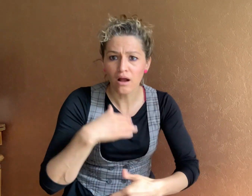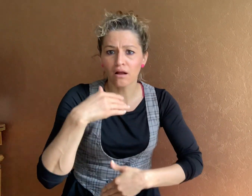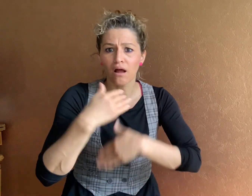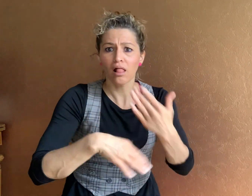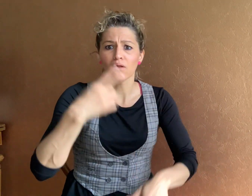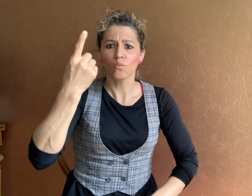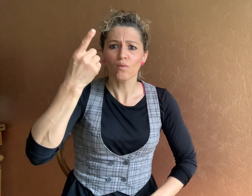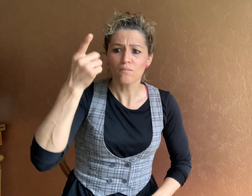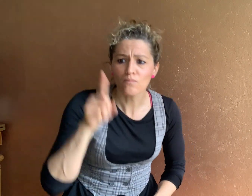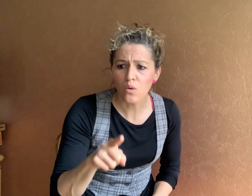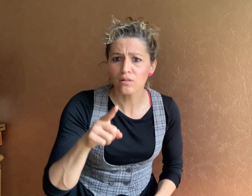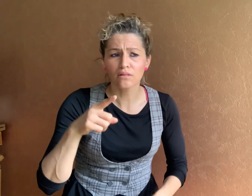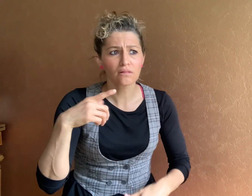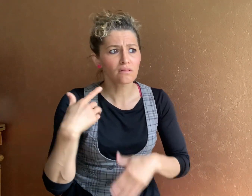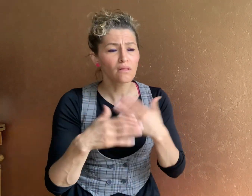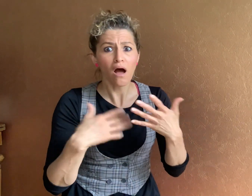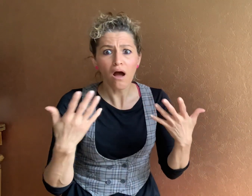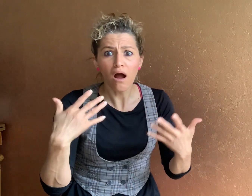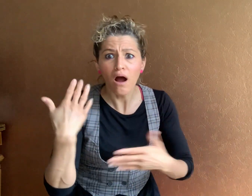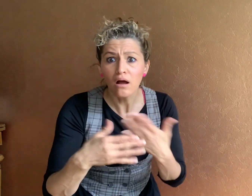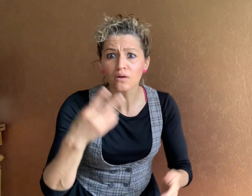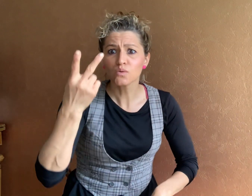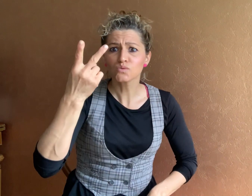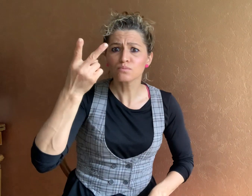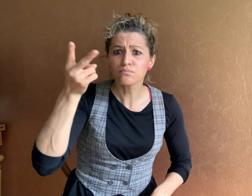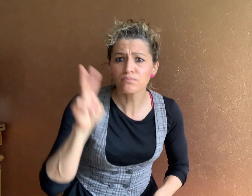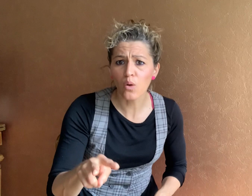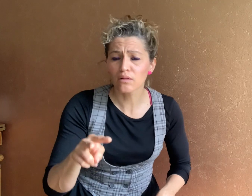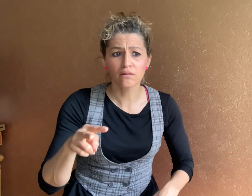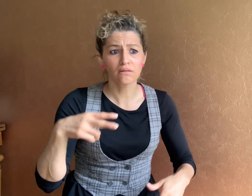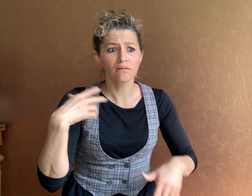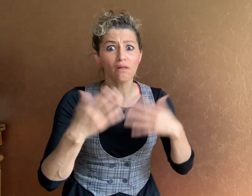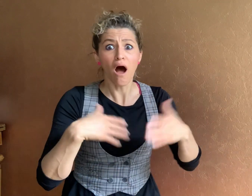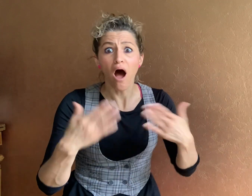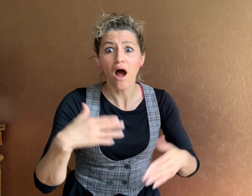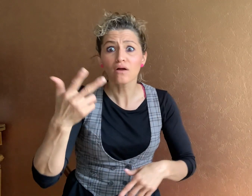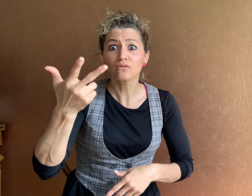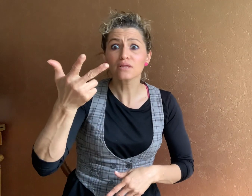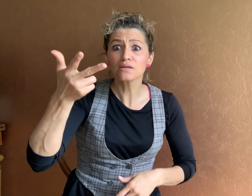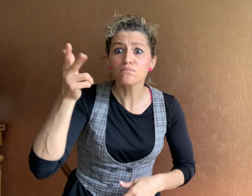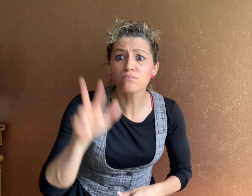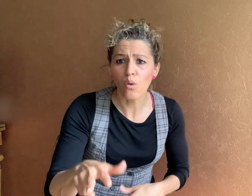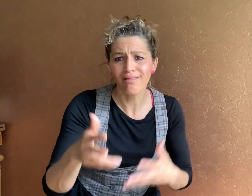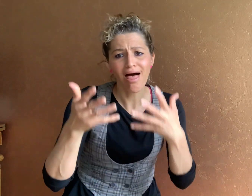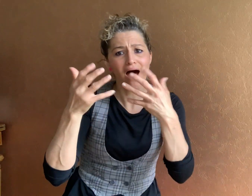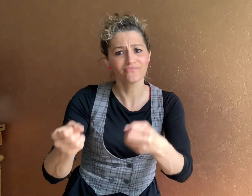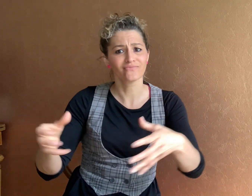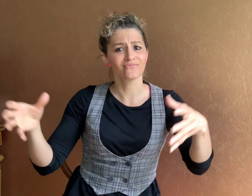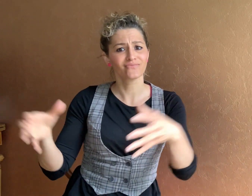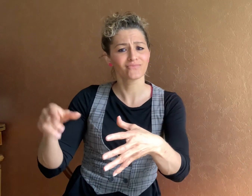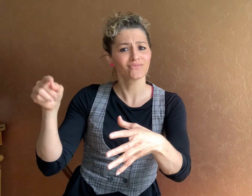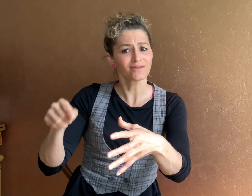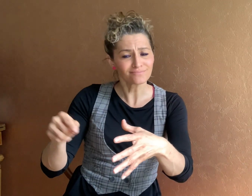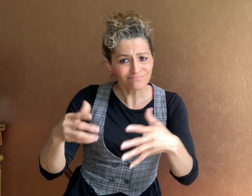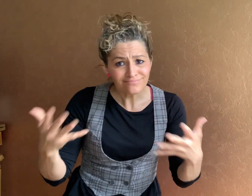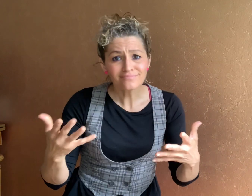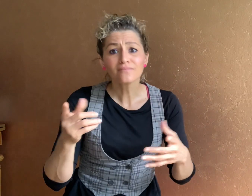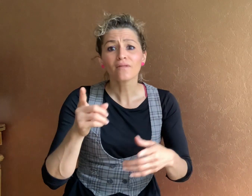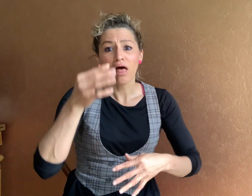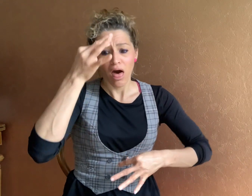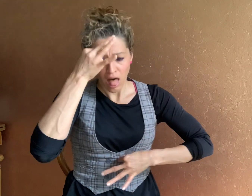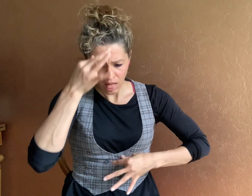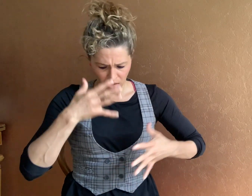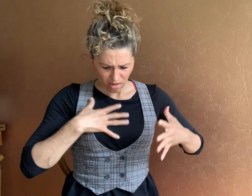for at least a month or more, if not two or three.